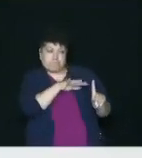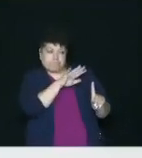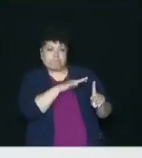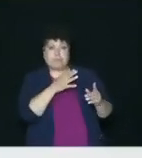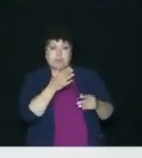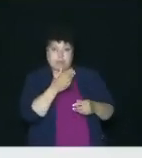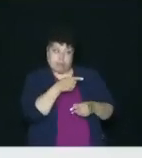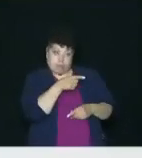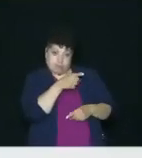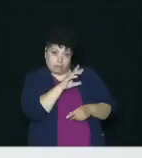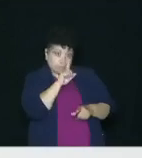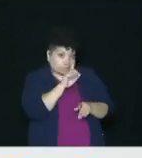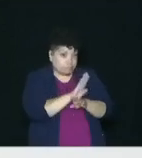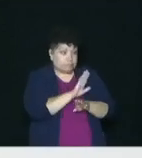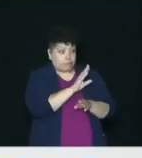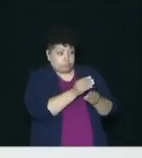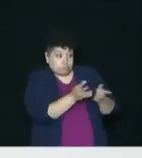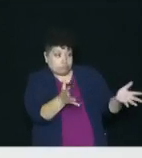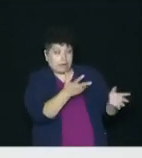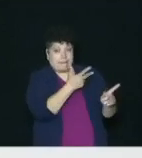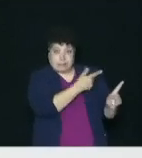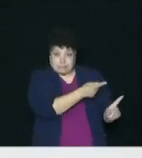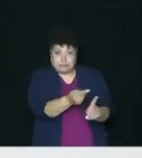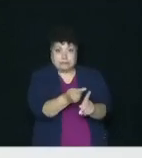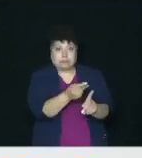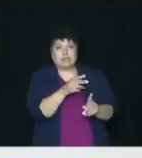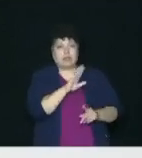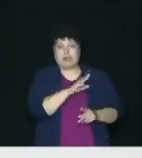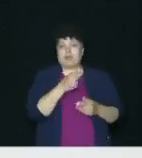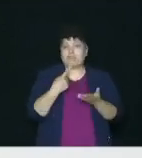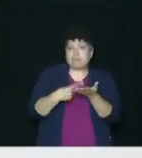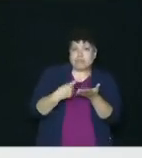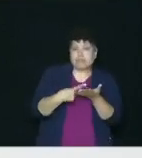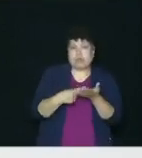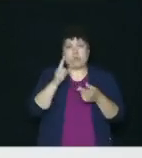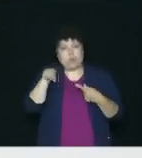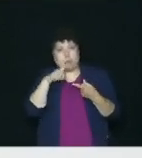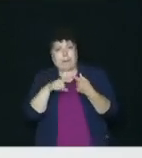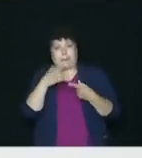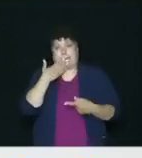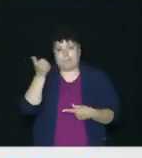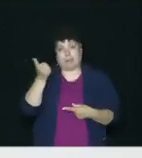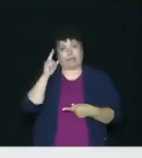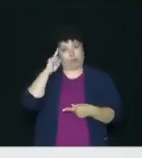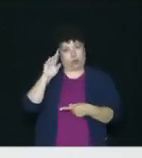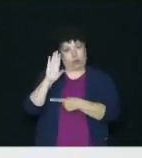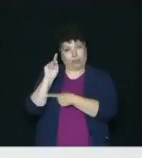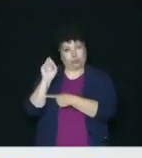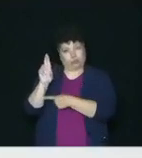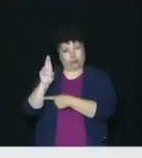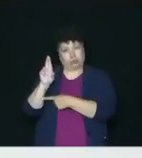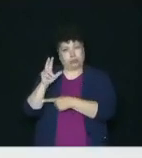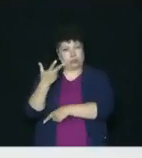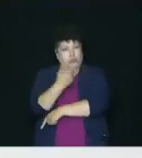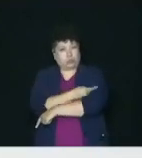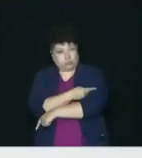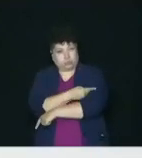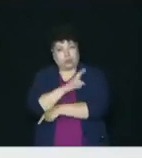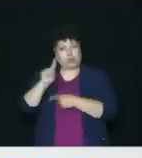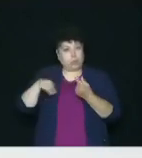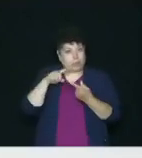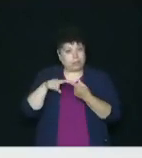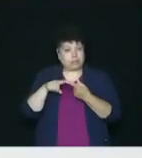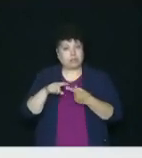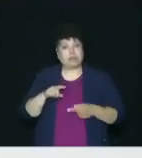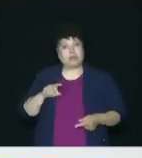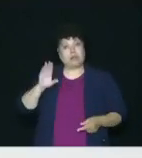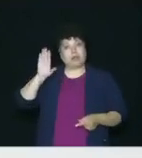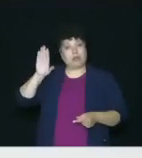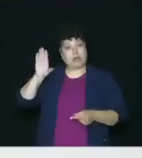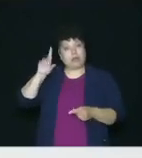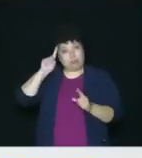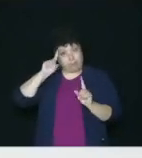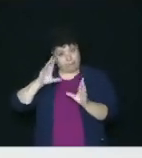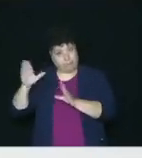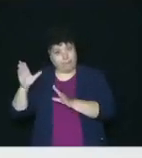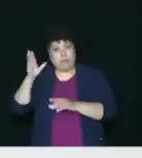STUDY THE ADMINISTRATION OF THIS